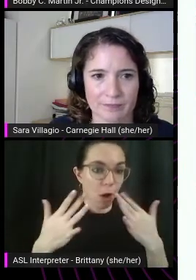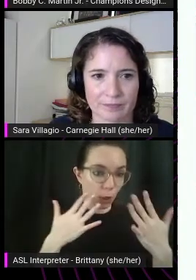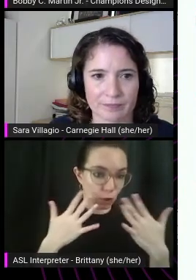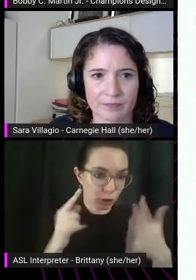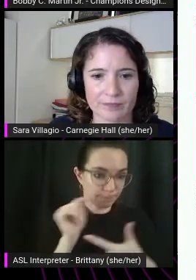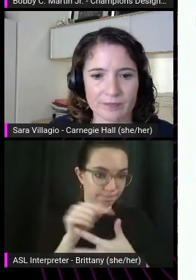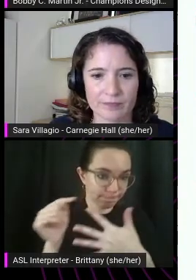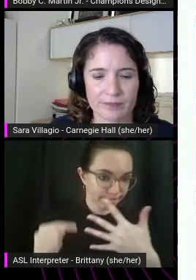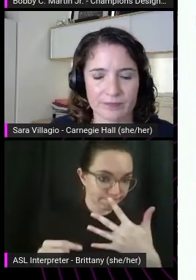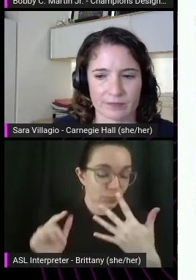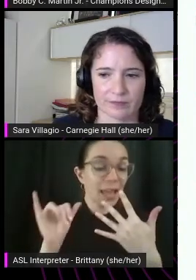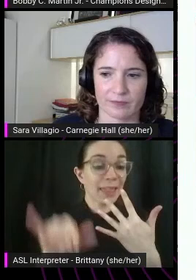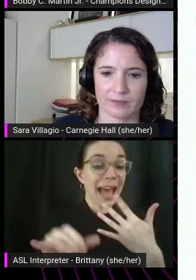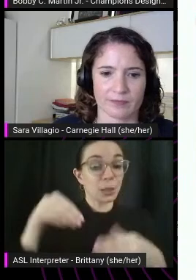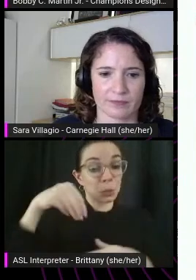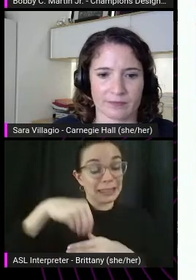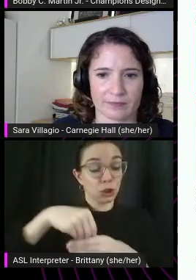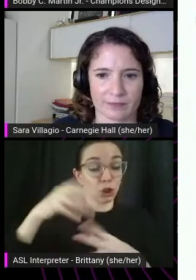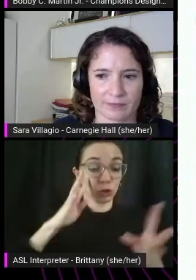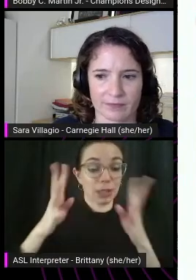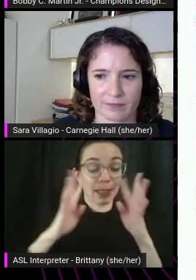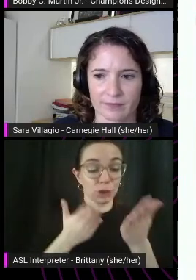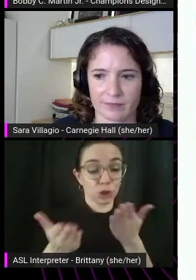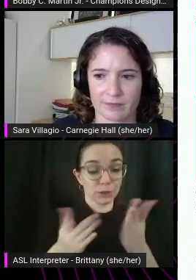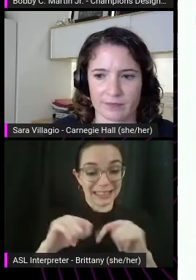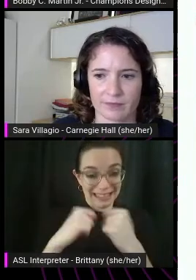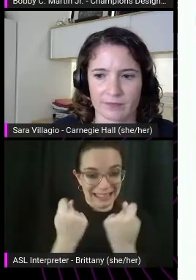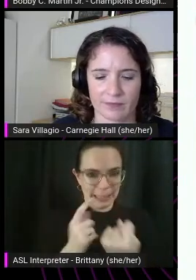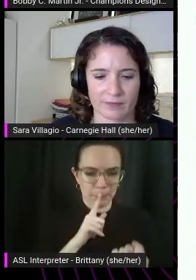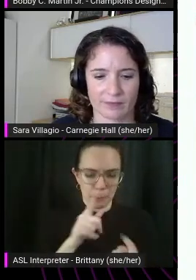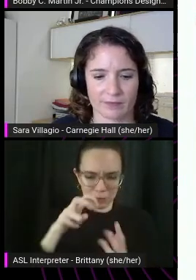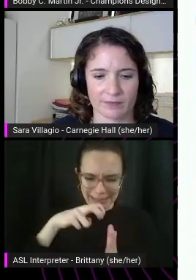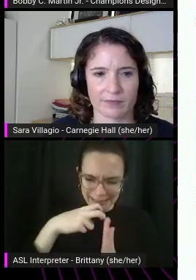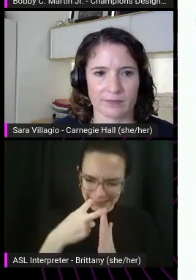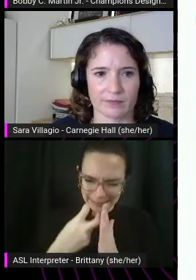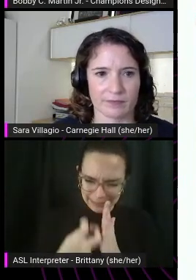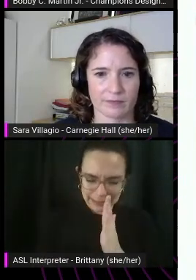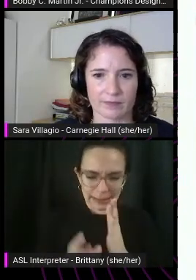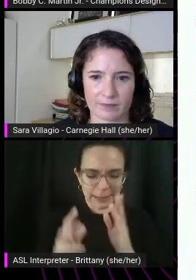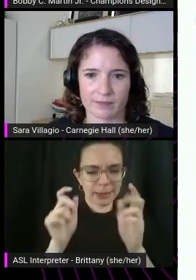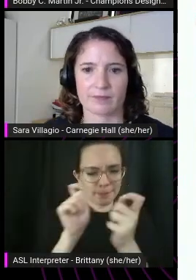internal creative services team really, really got into and was able to refine and pinpoint.